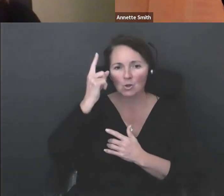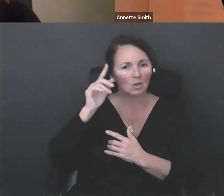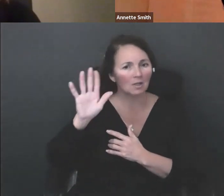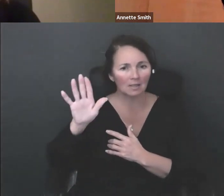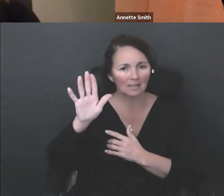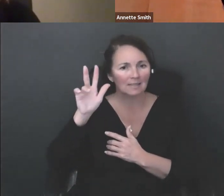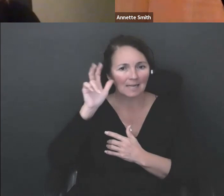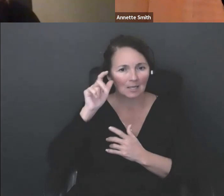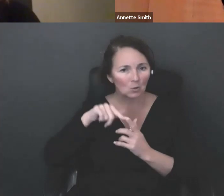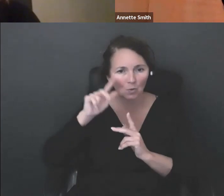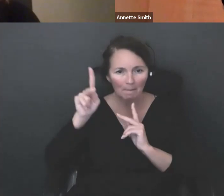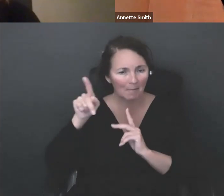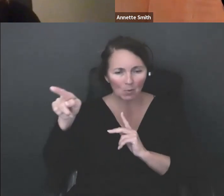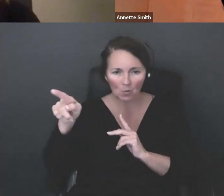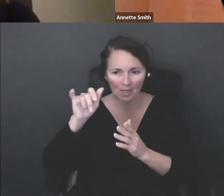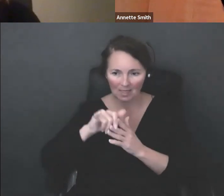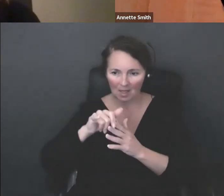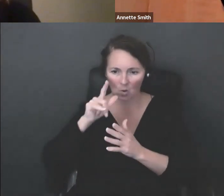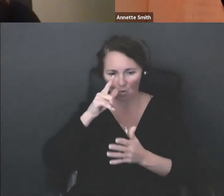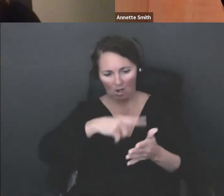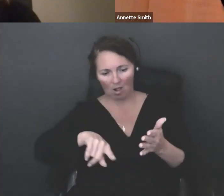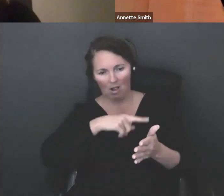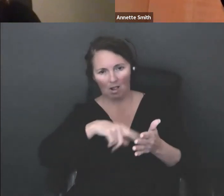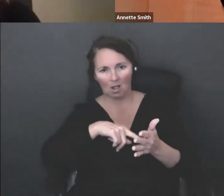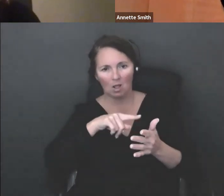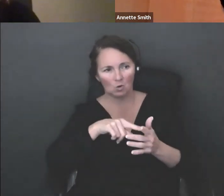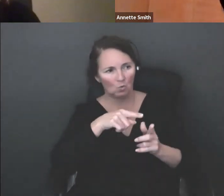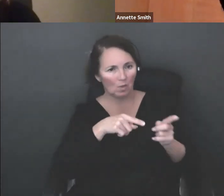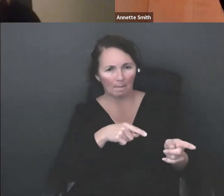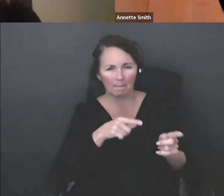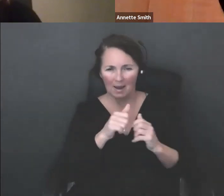How is a good way to let's say help them like say, um, not